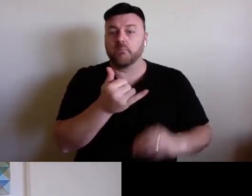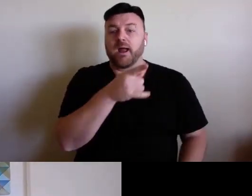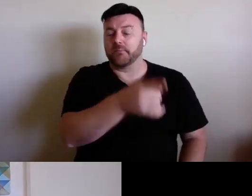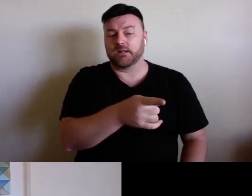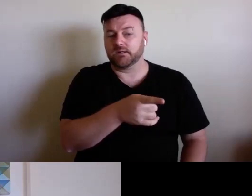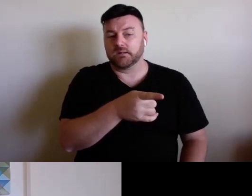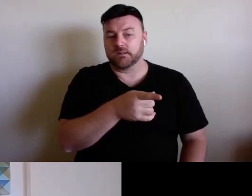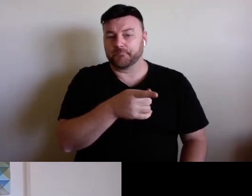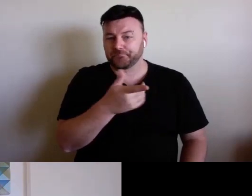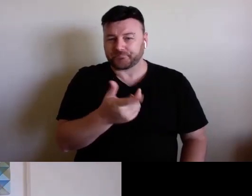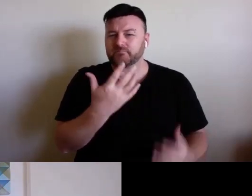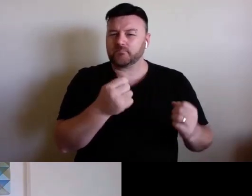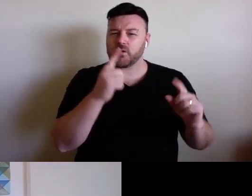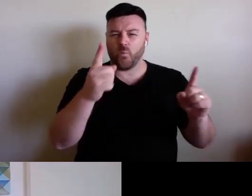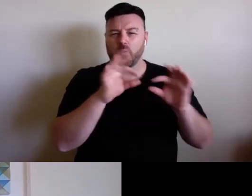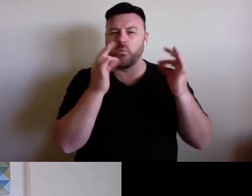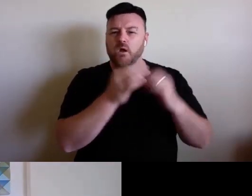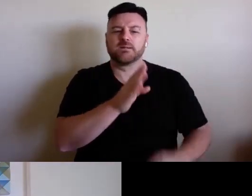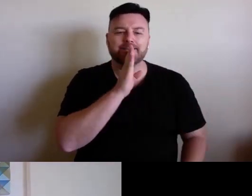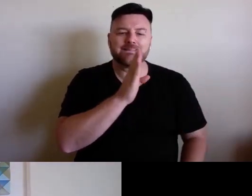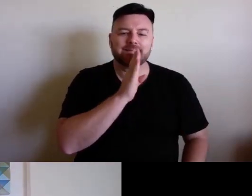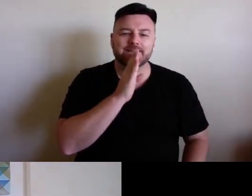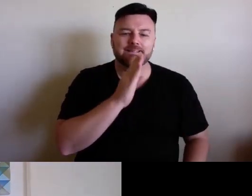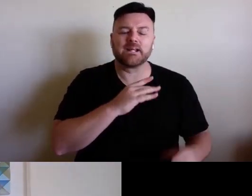worlds where people experience the world of the movie and it's